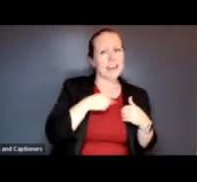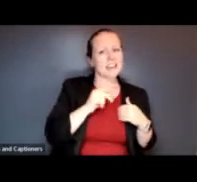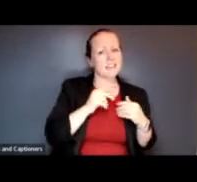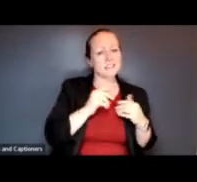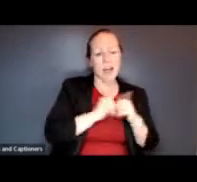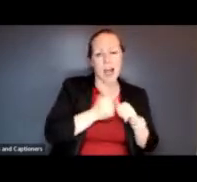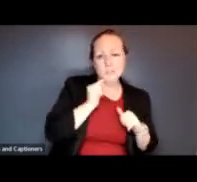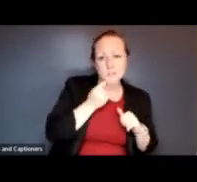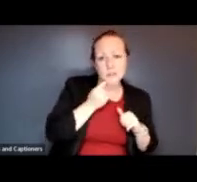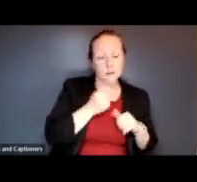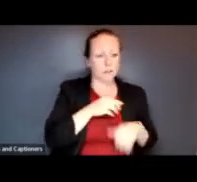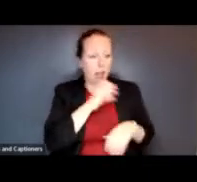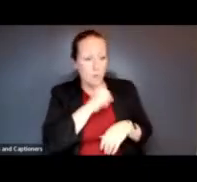were and how recent next slide.